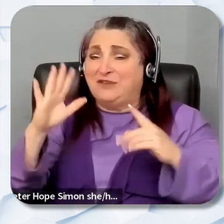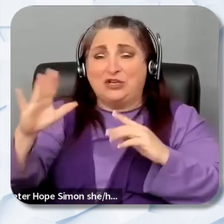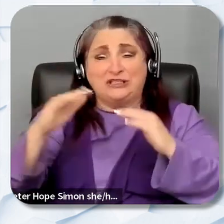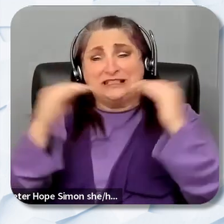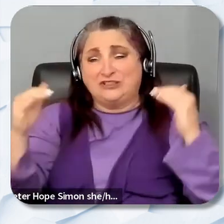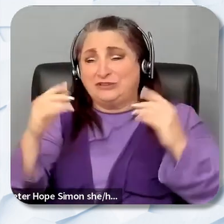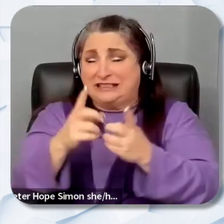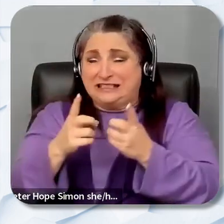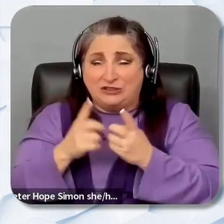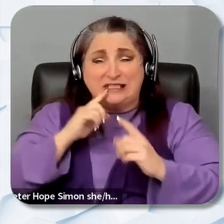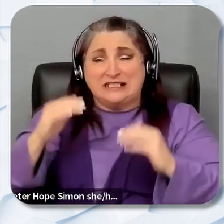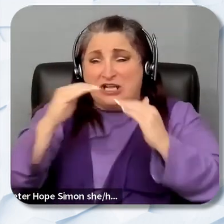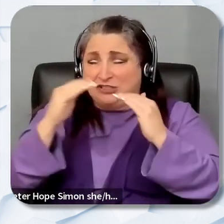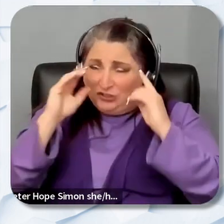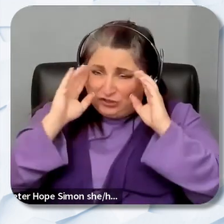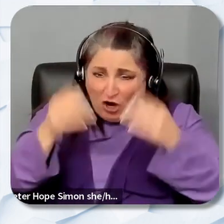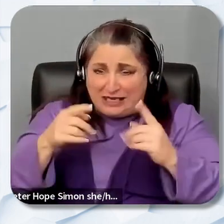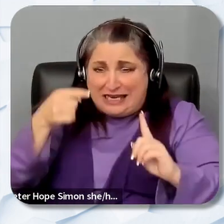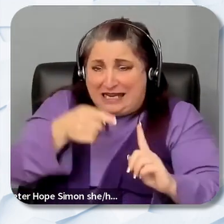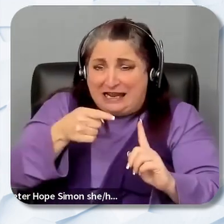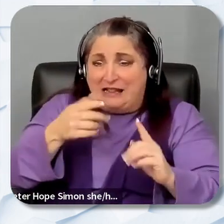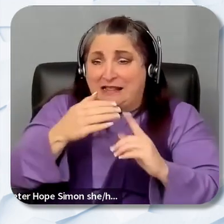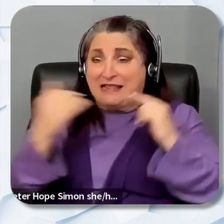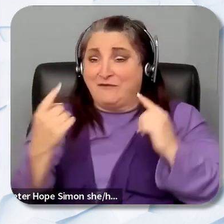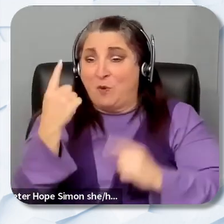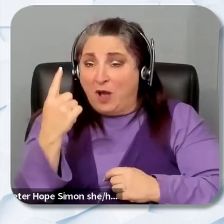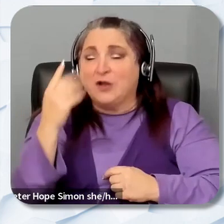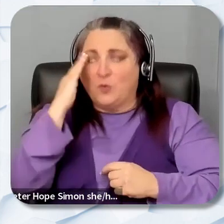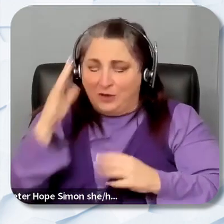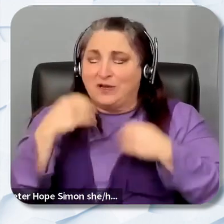1 but needs more, we're here to provide that for you. And we will be walking through all